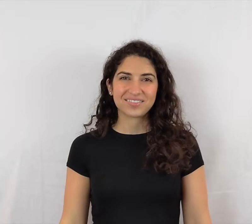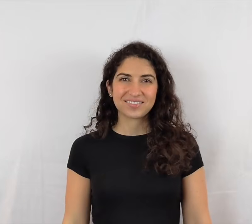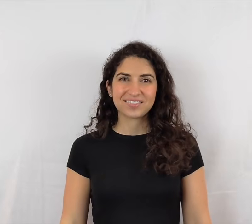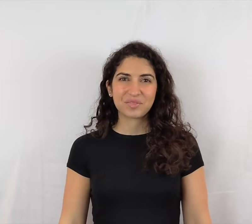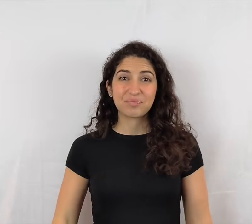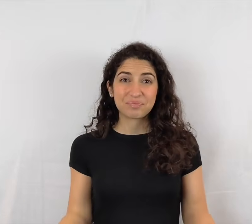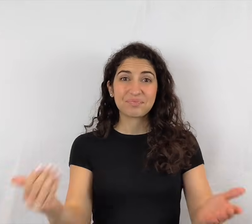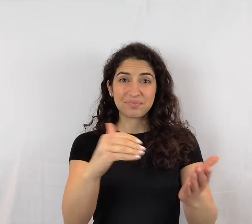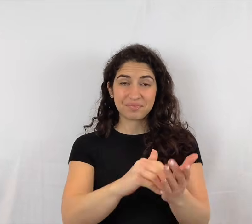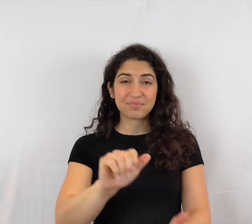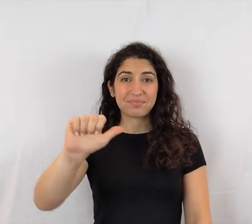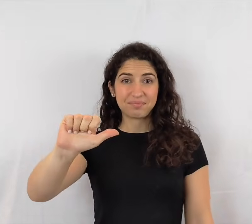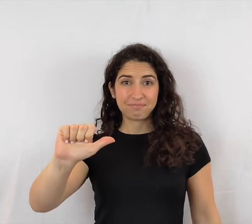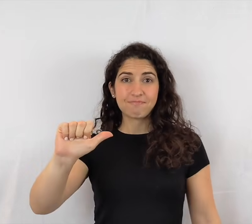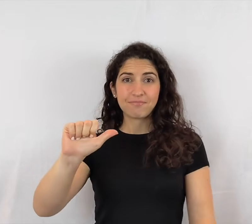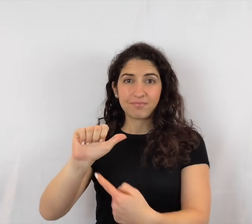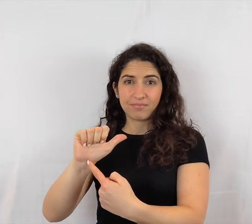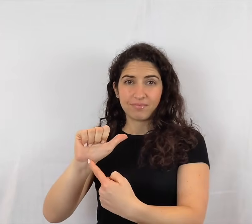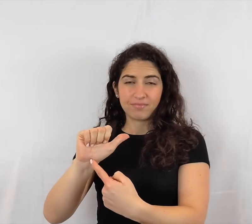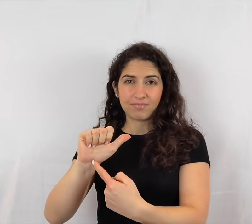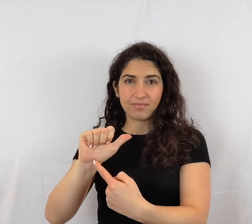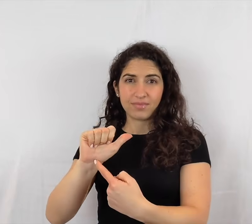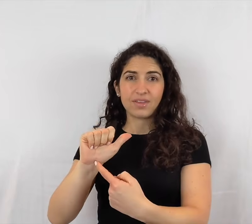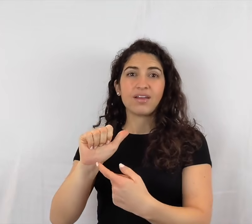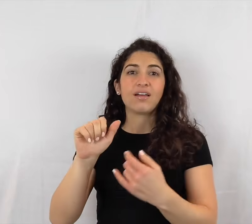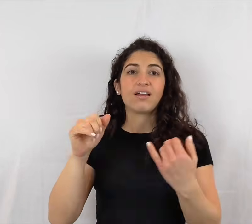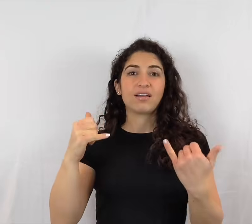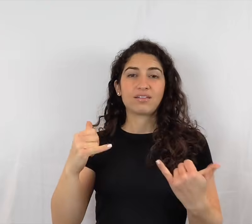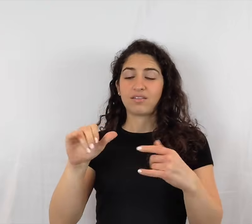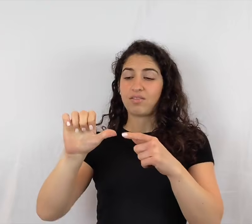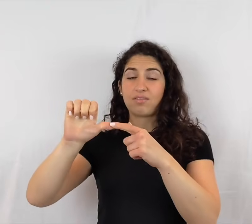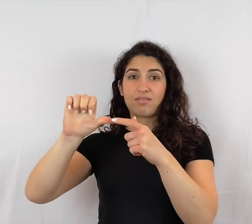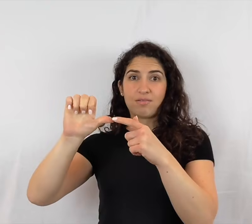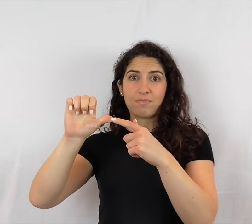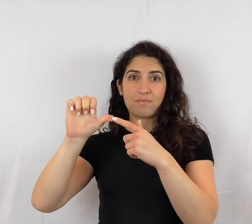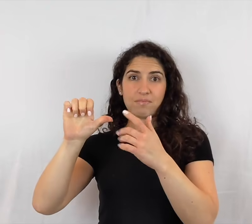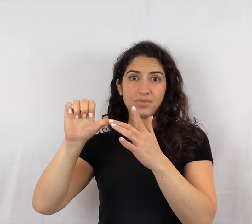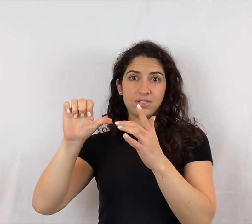Again, it's this hand shape with the thumb.